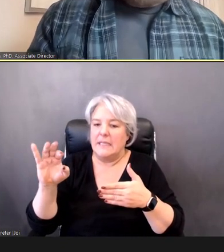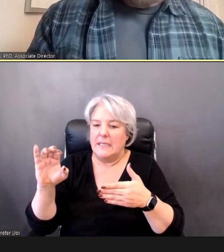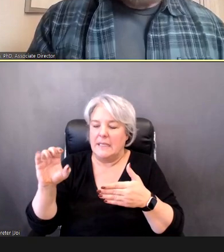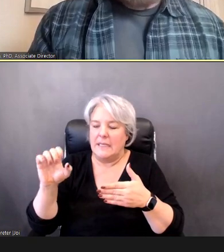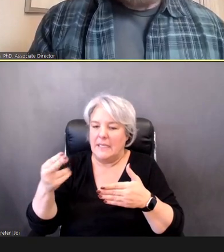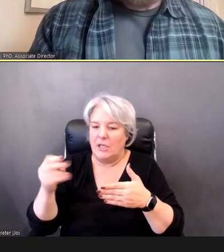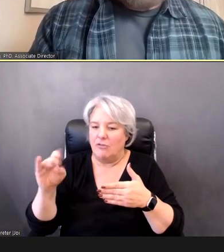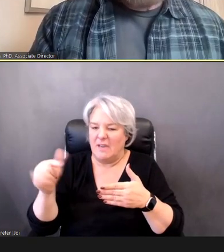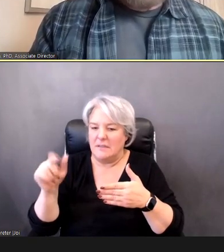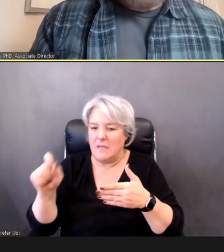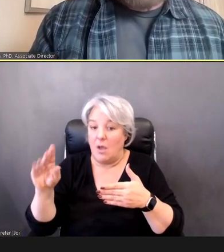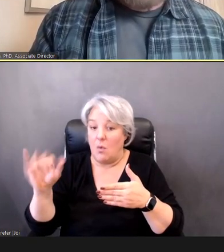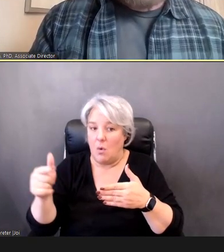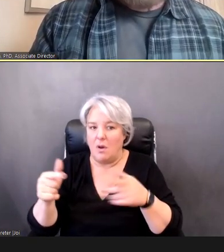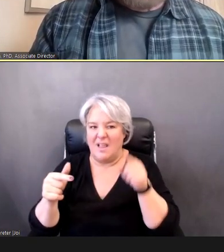Yeah, and this is the landing page of kidshearing.org,